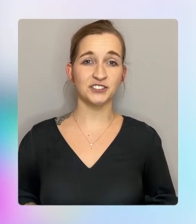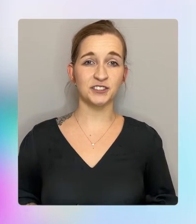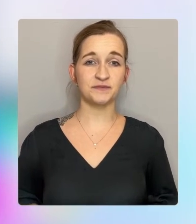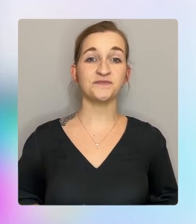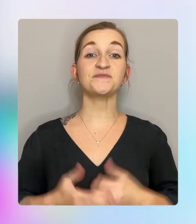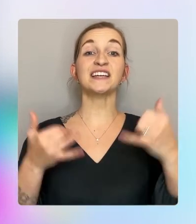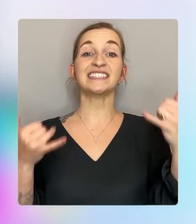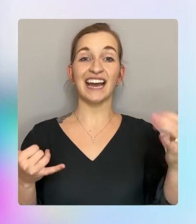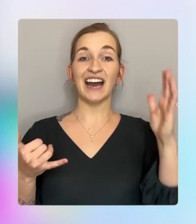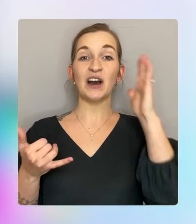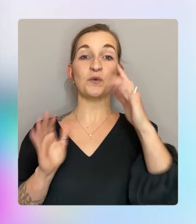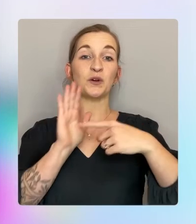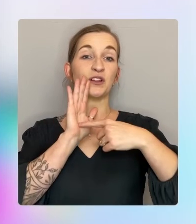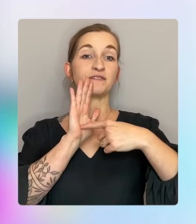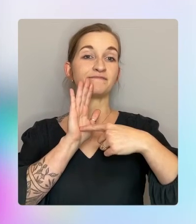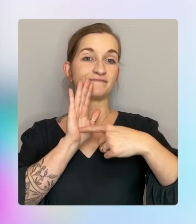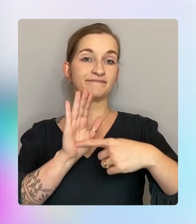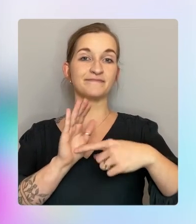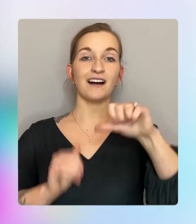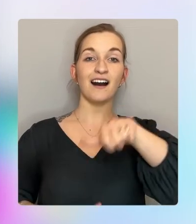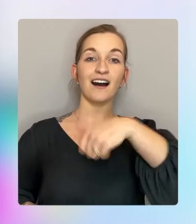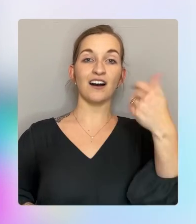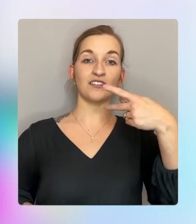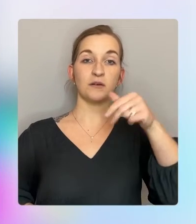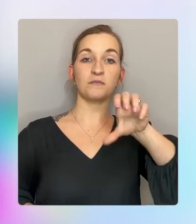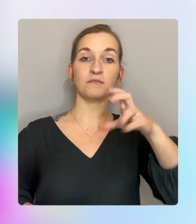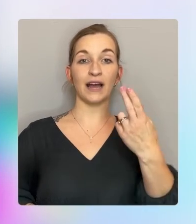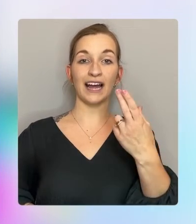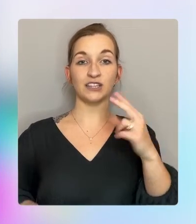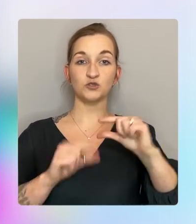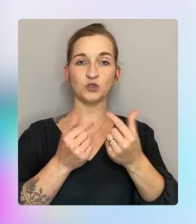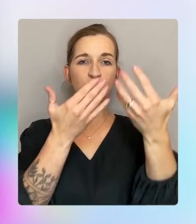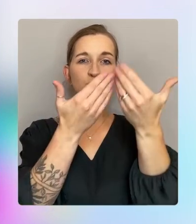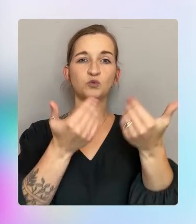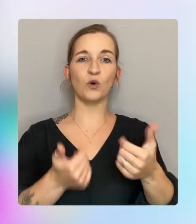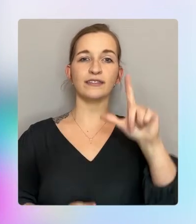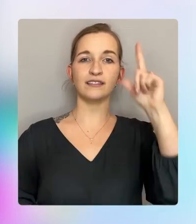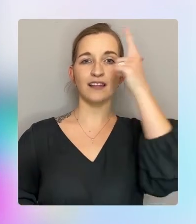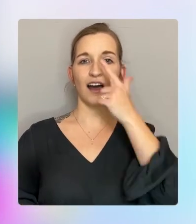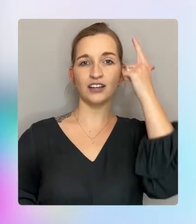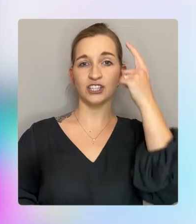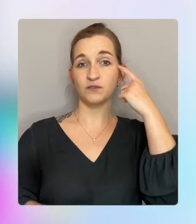Now that you learned how to create a patch group, let's build together another patch group to sort the logic of the timer.